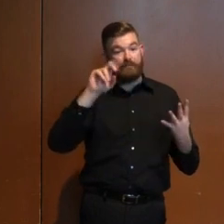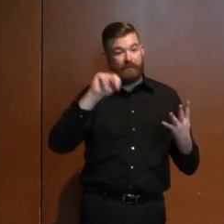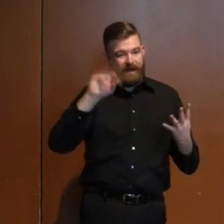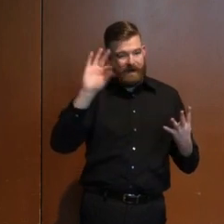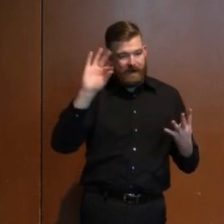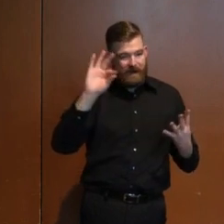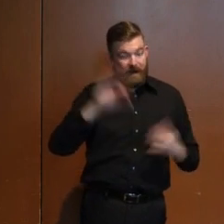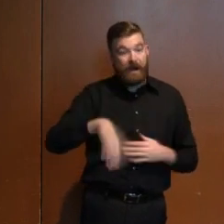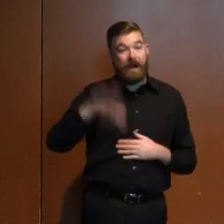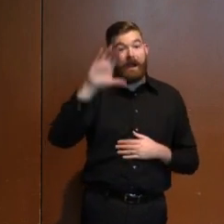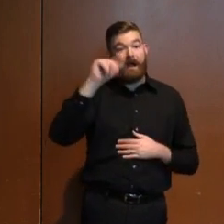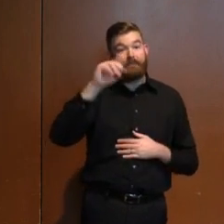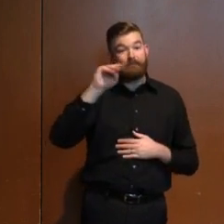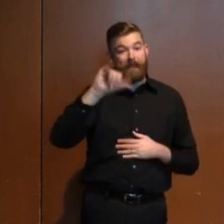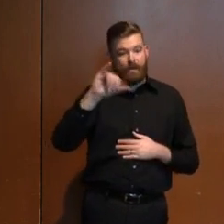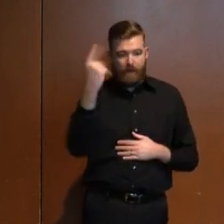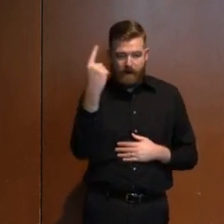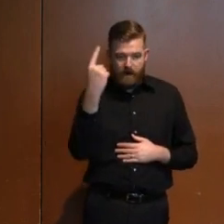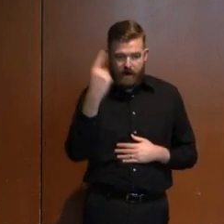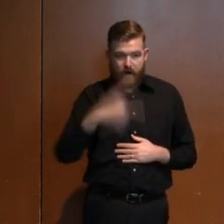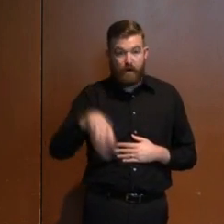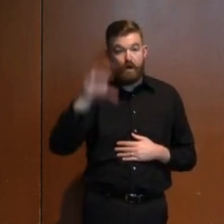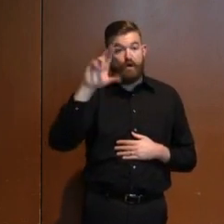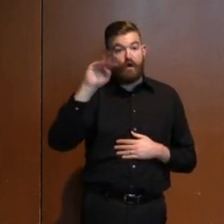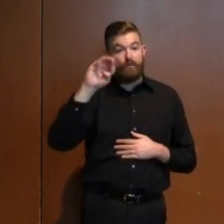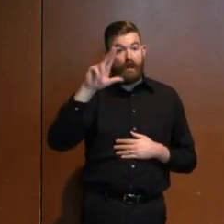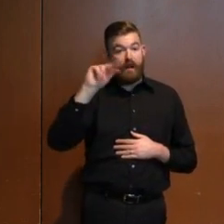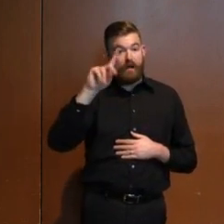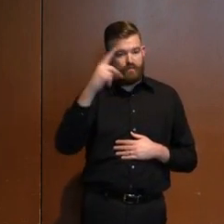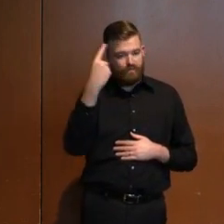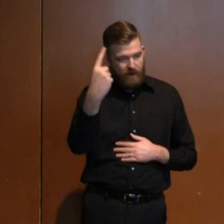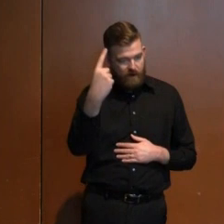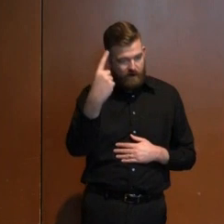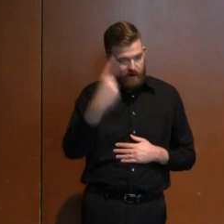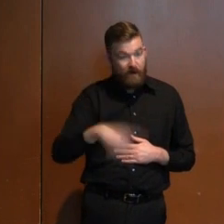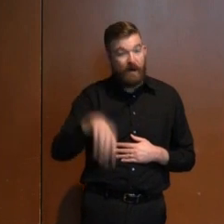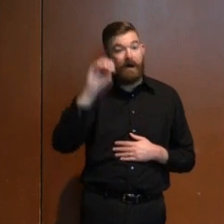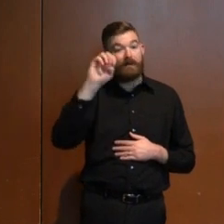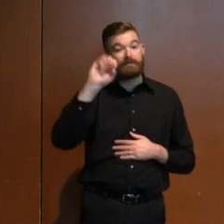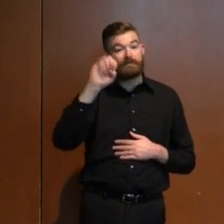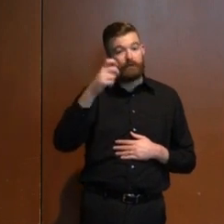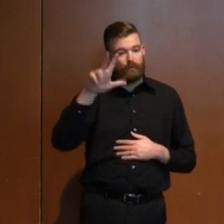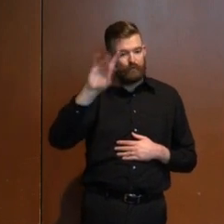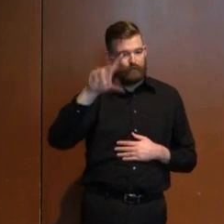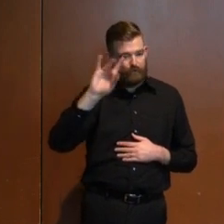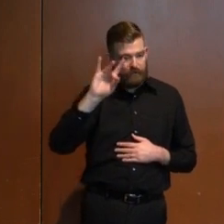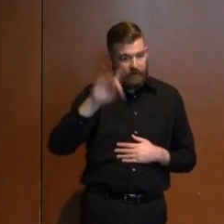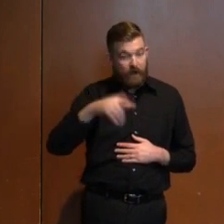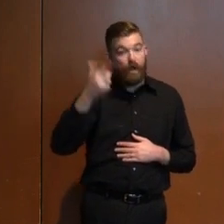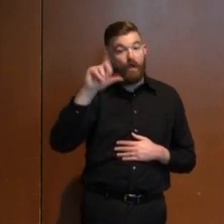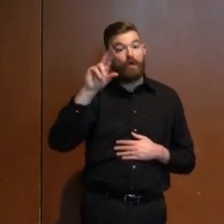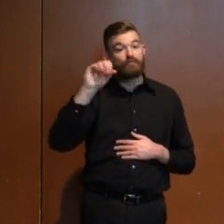NEW CASES IS AS FOLLOWS. ATLANTIC THREE, BOURGON, 89,